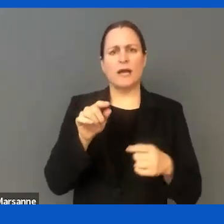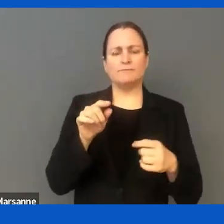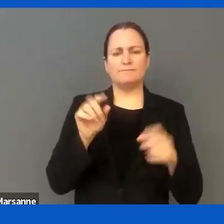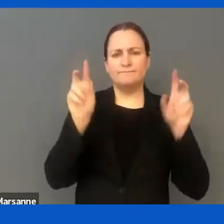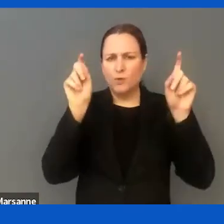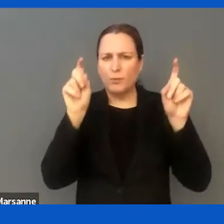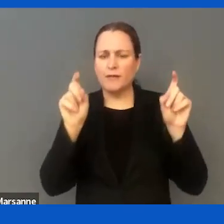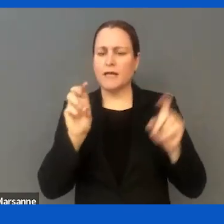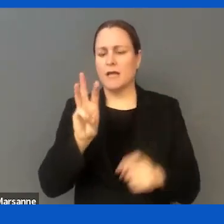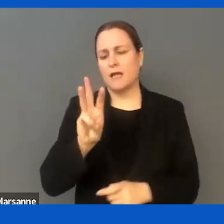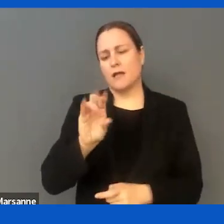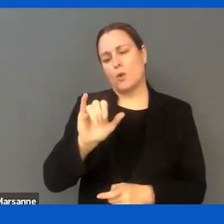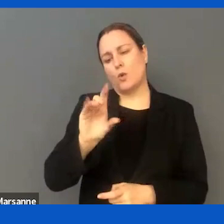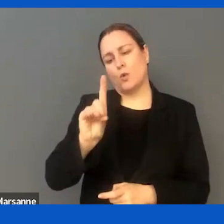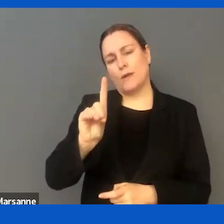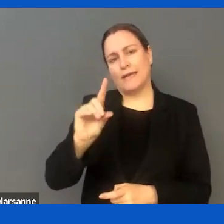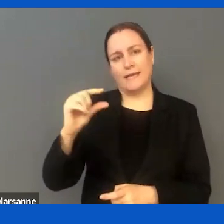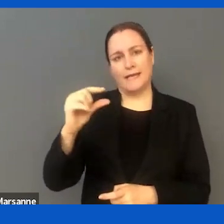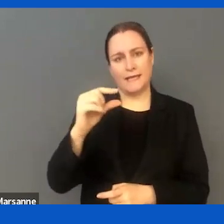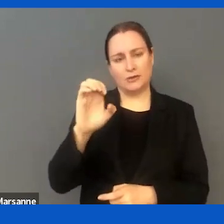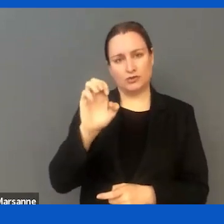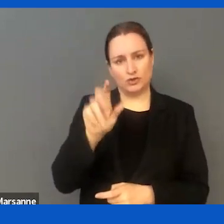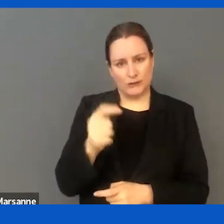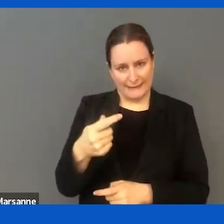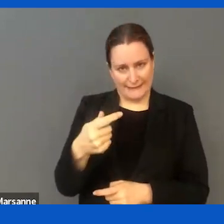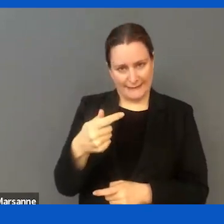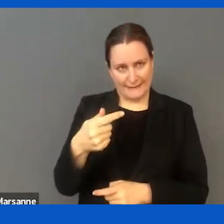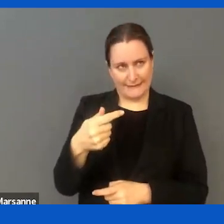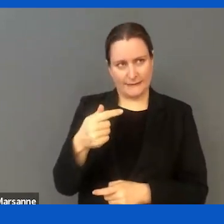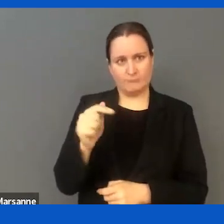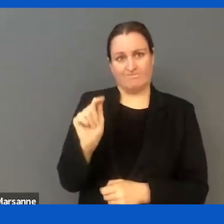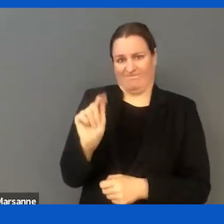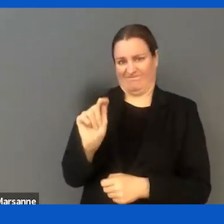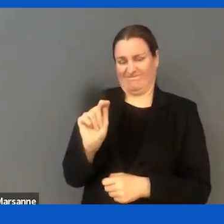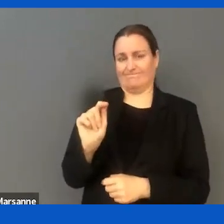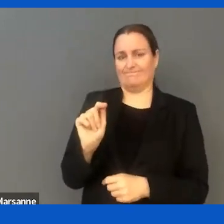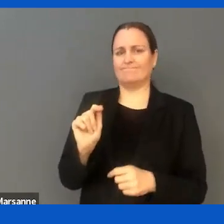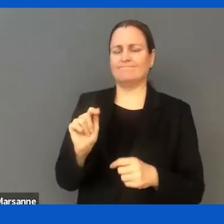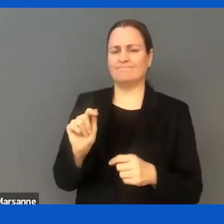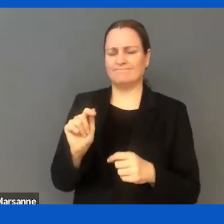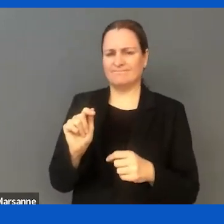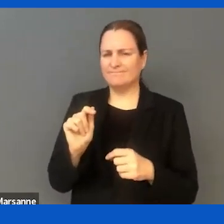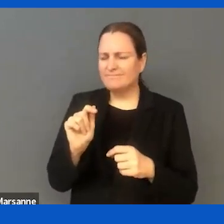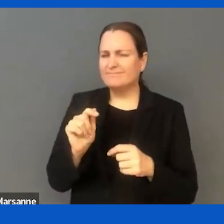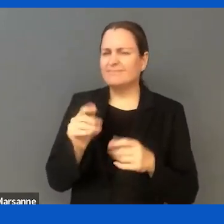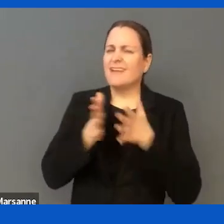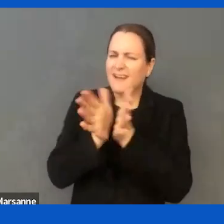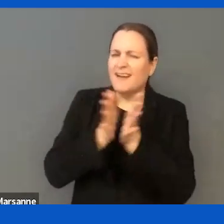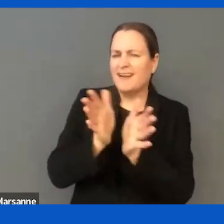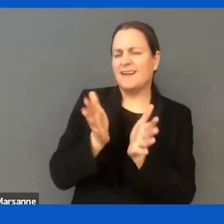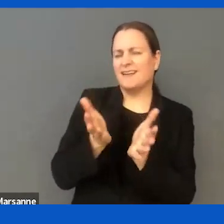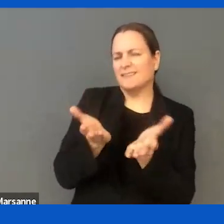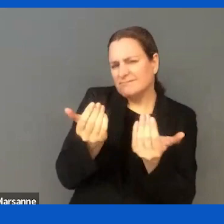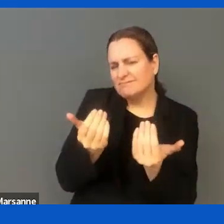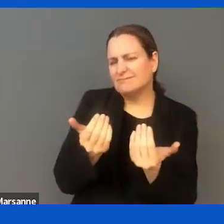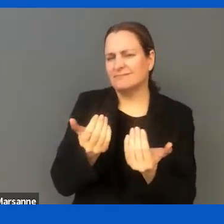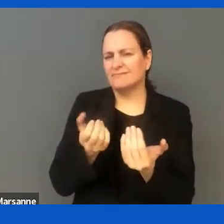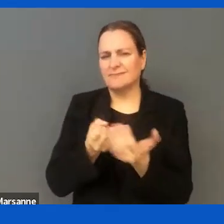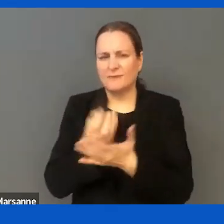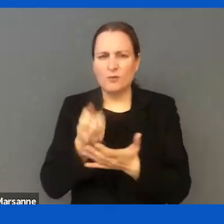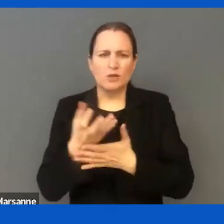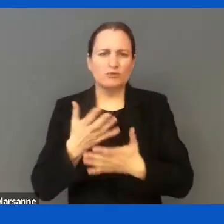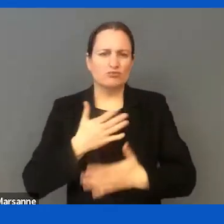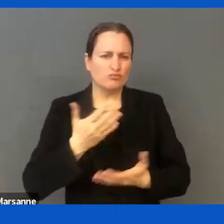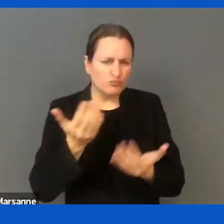in doing your research around, you know overlays, have you seen some of the false claims that are